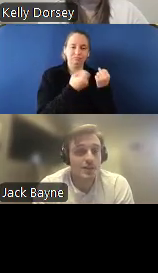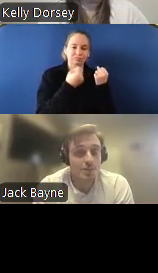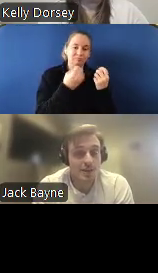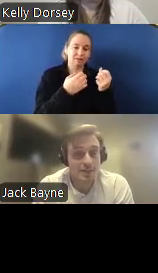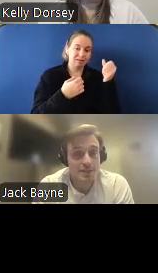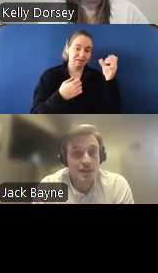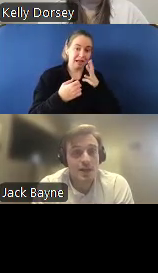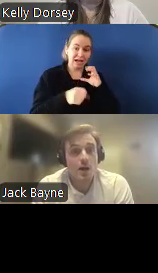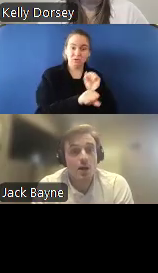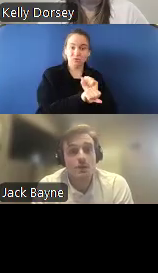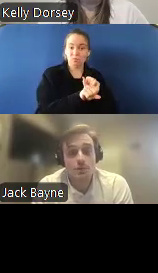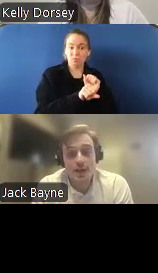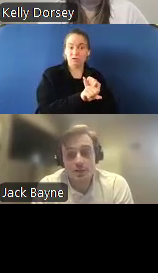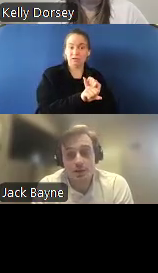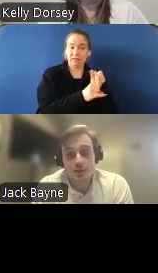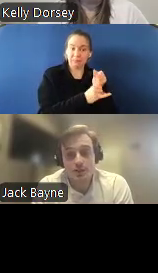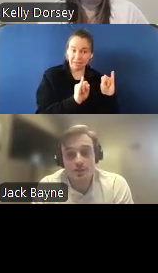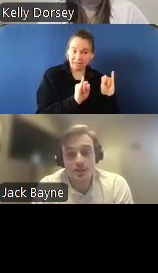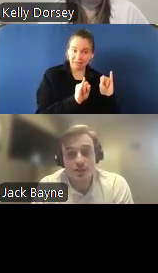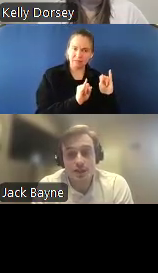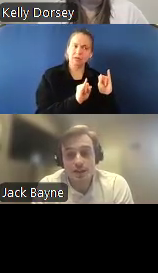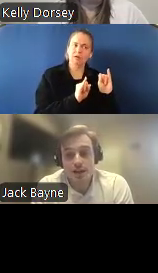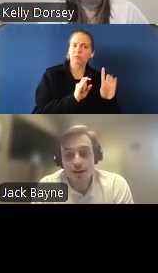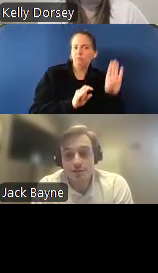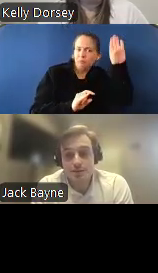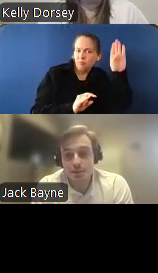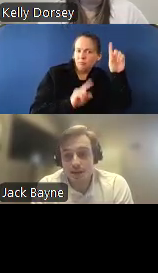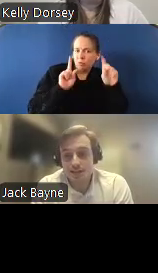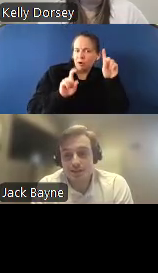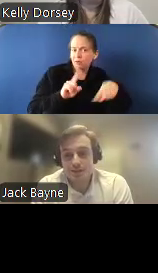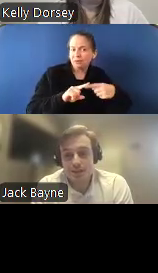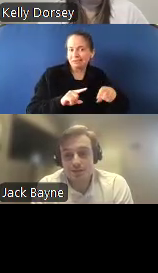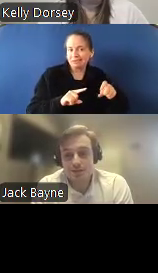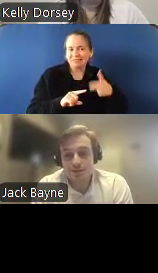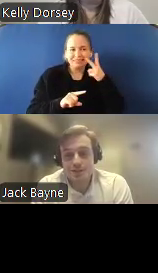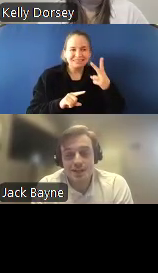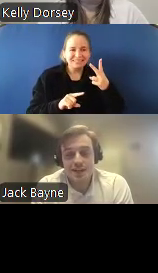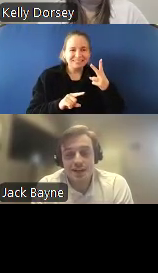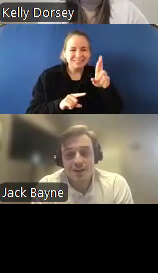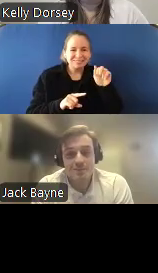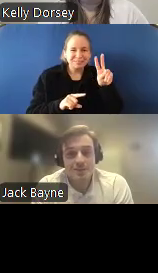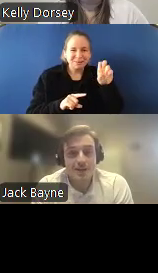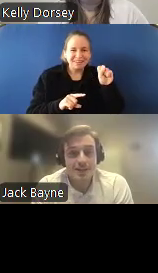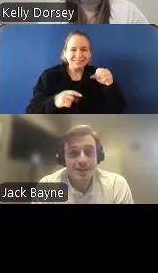independently and would ask questions as needed. You see my guy there in the Raven's jersey. Derek,